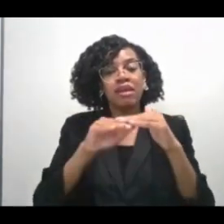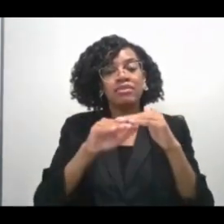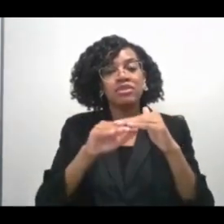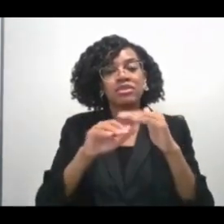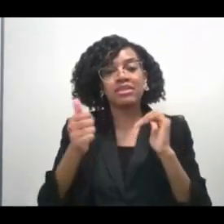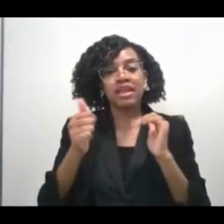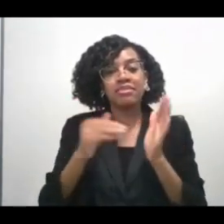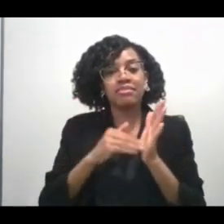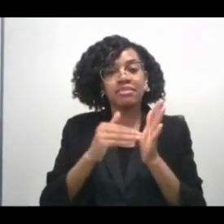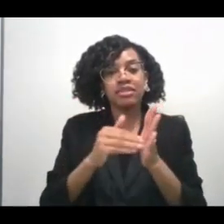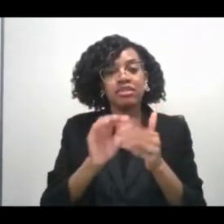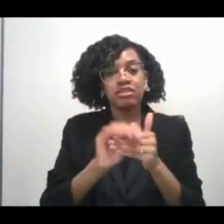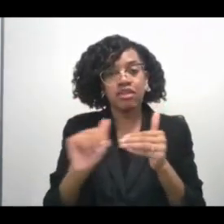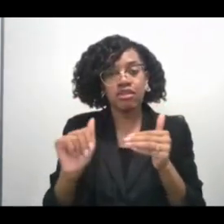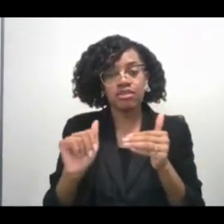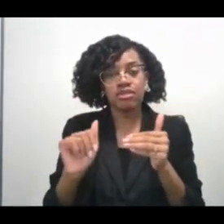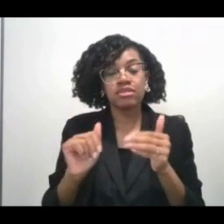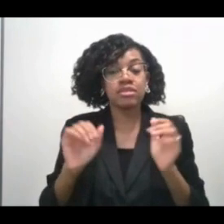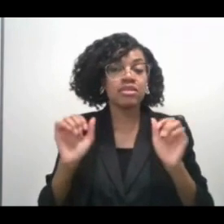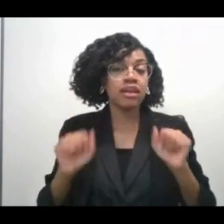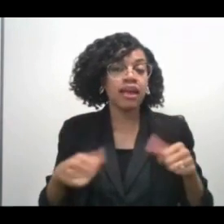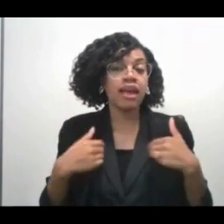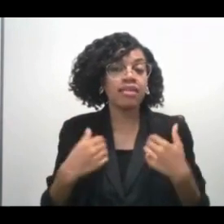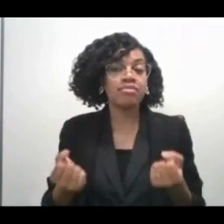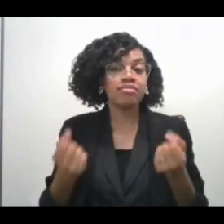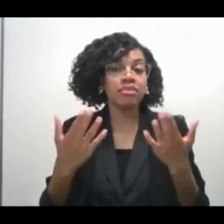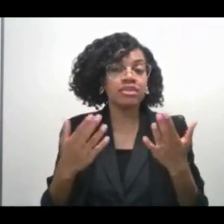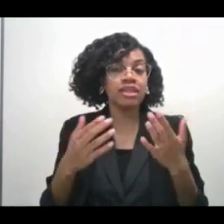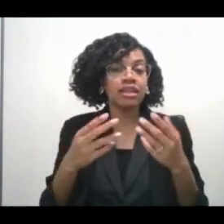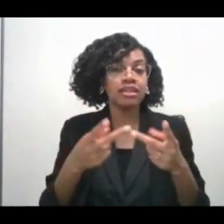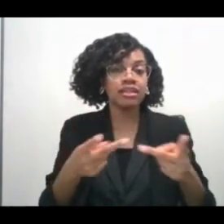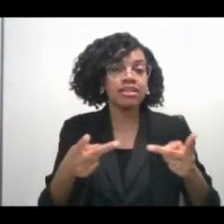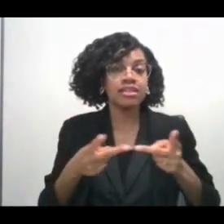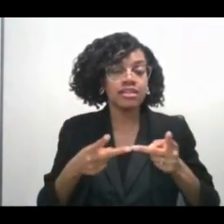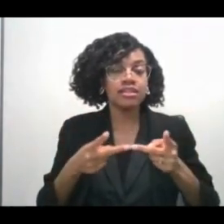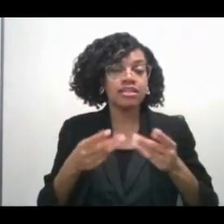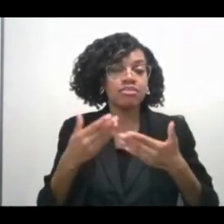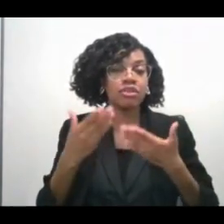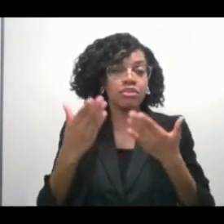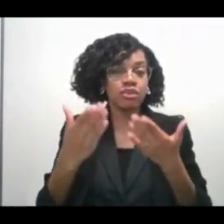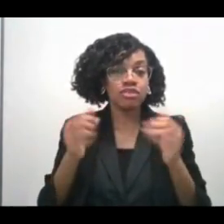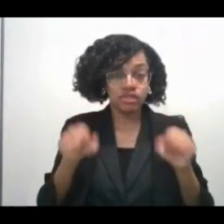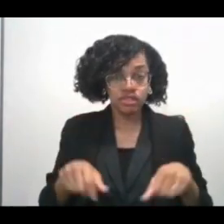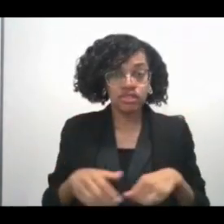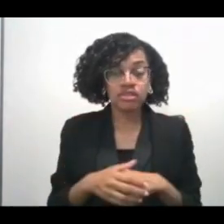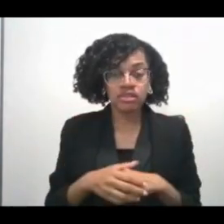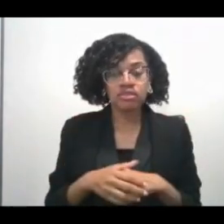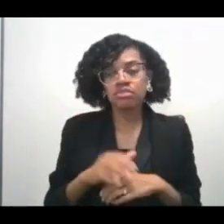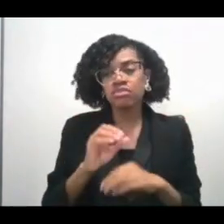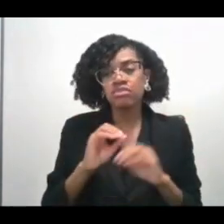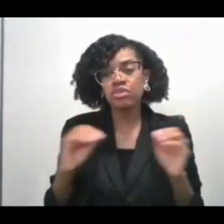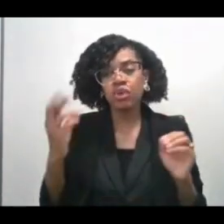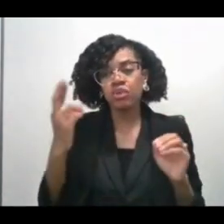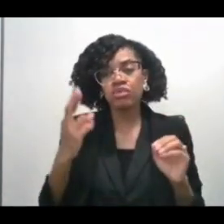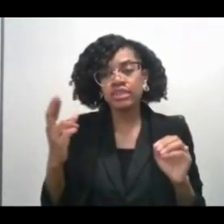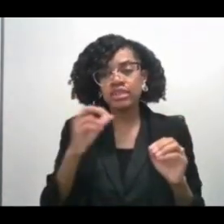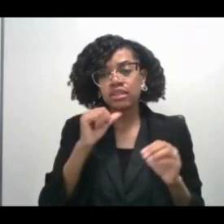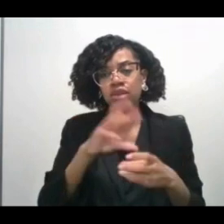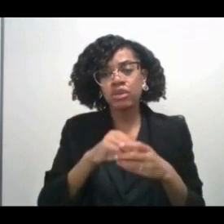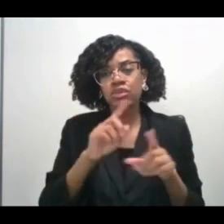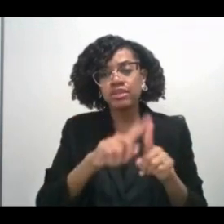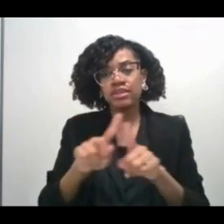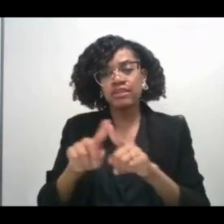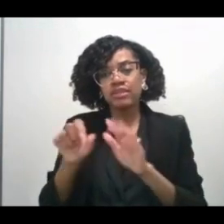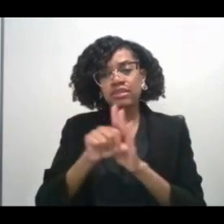proposal. And there's no reason not to if the logic of tying